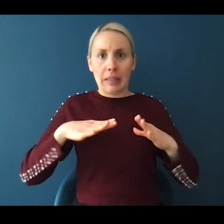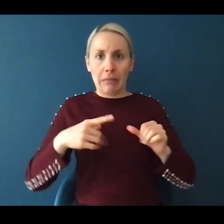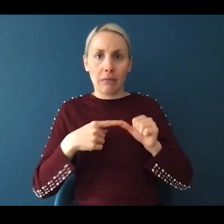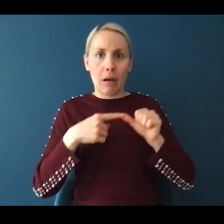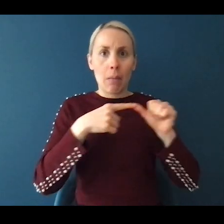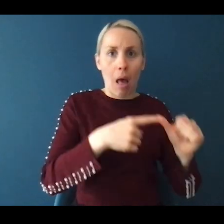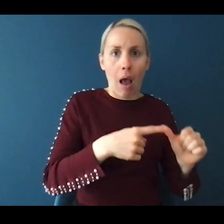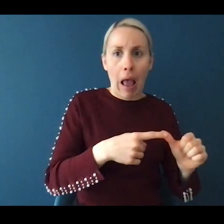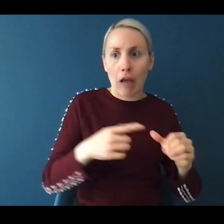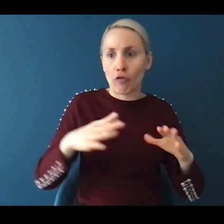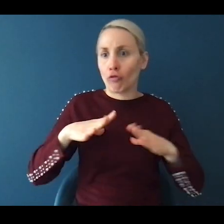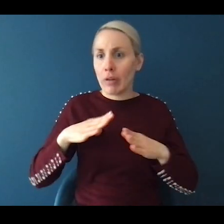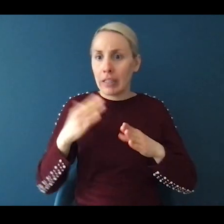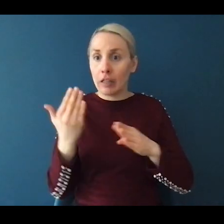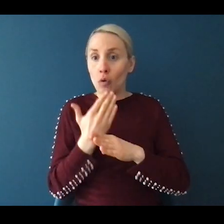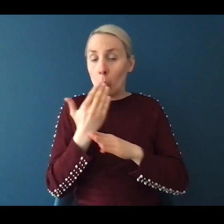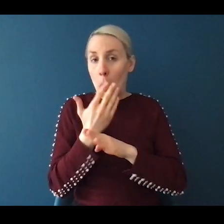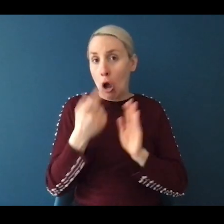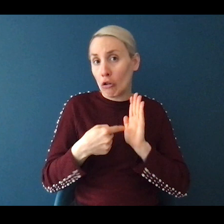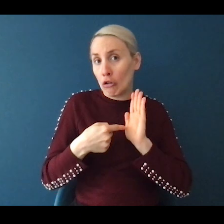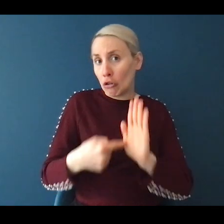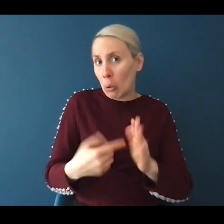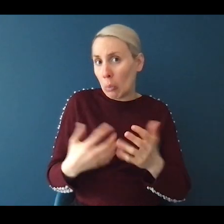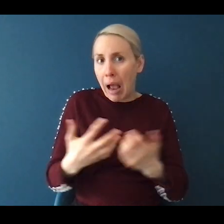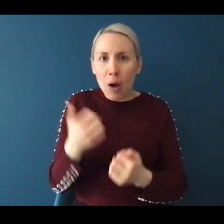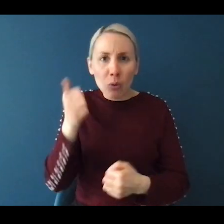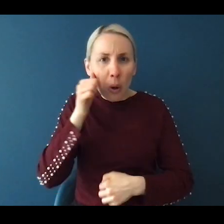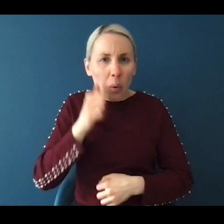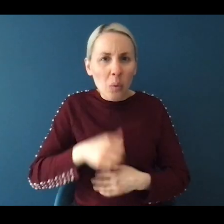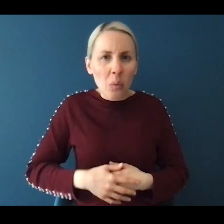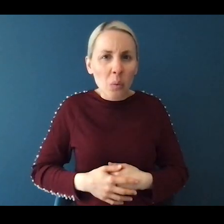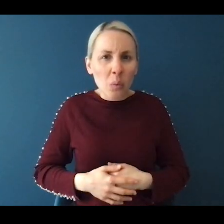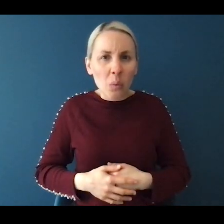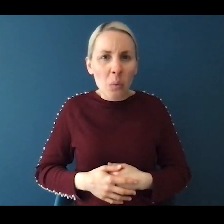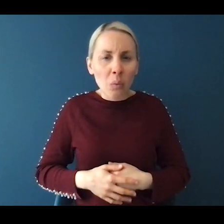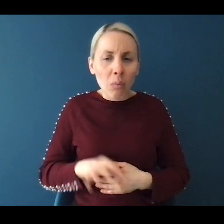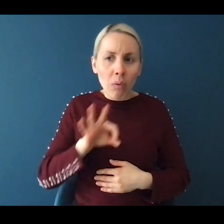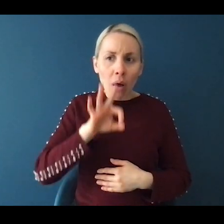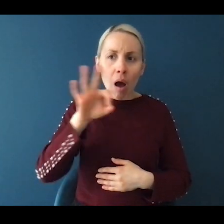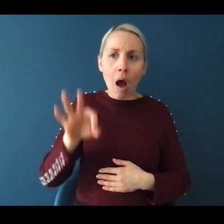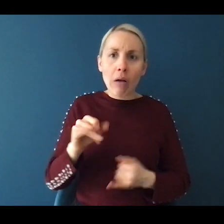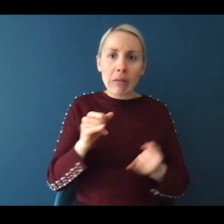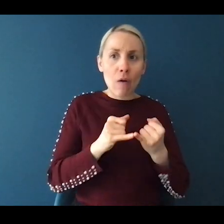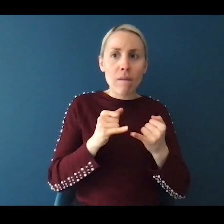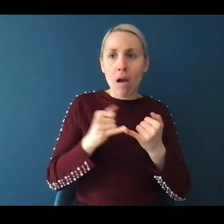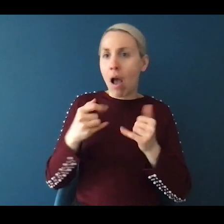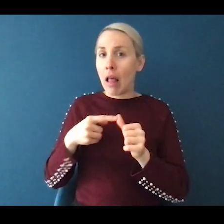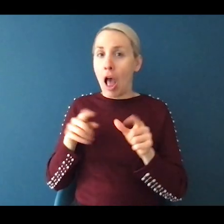you're ready to apply or for your work to be seen so I don't know uh Silvia or Alejandra